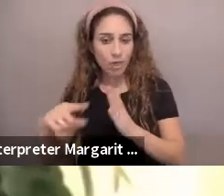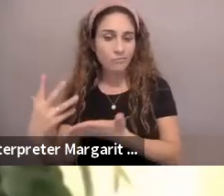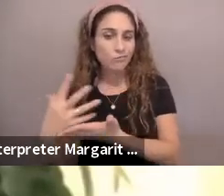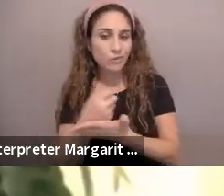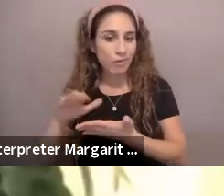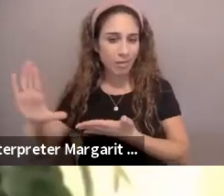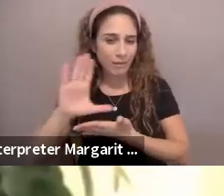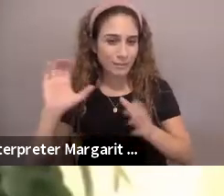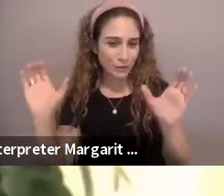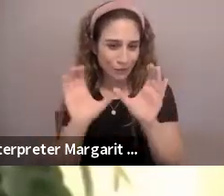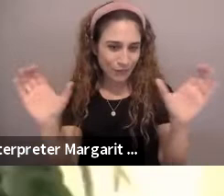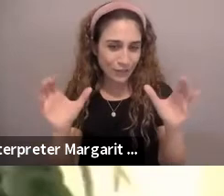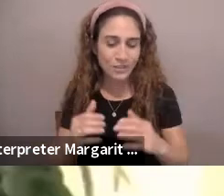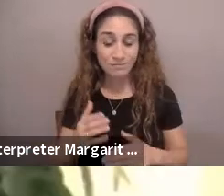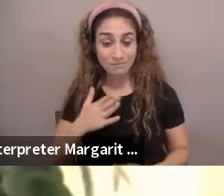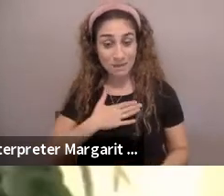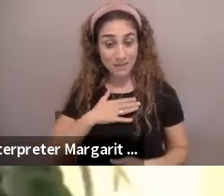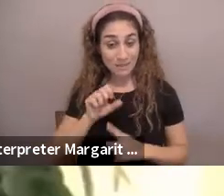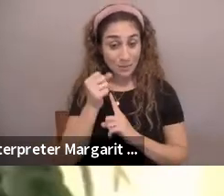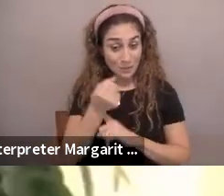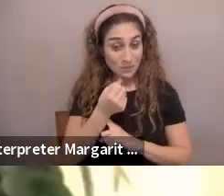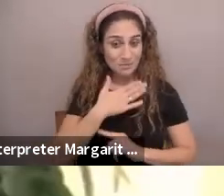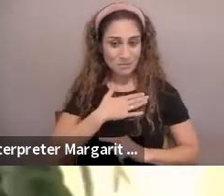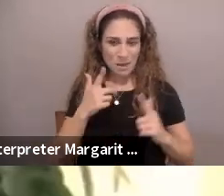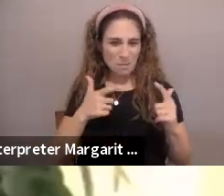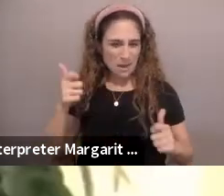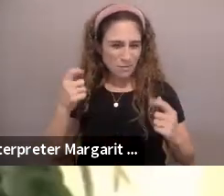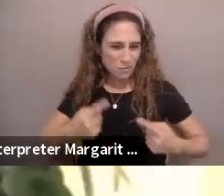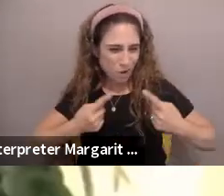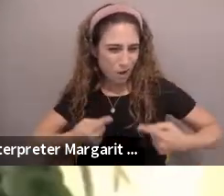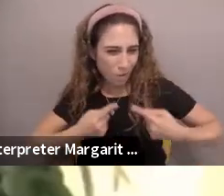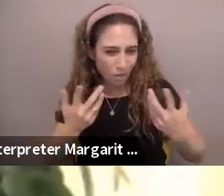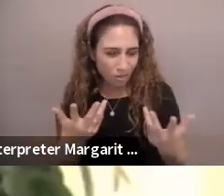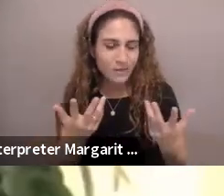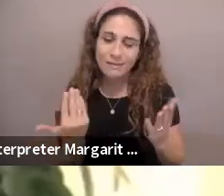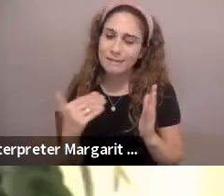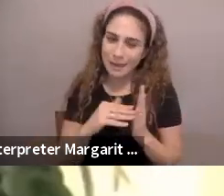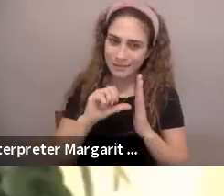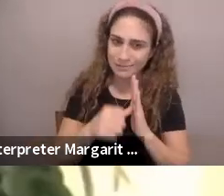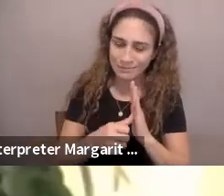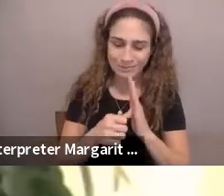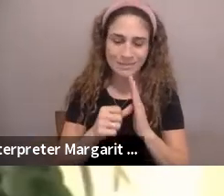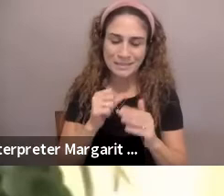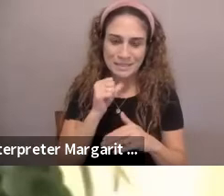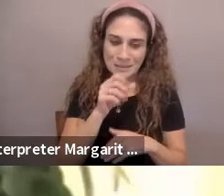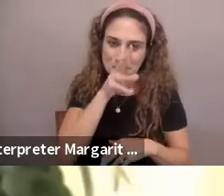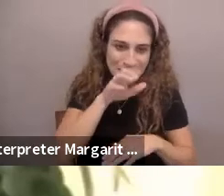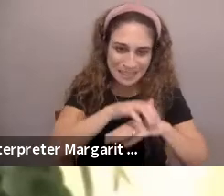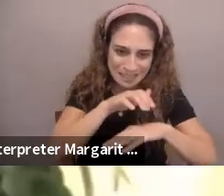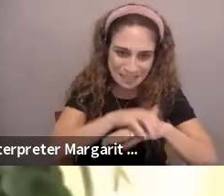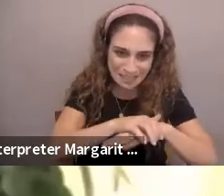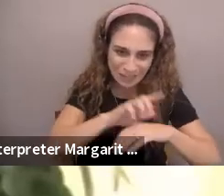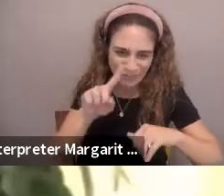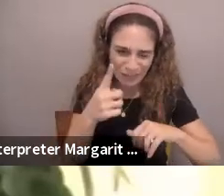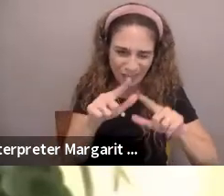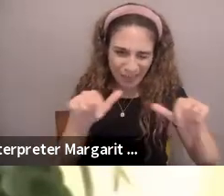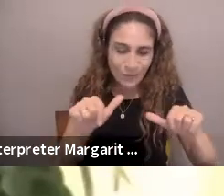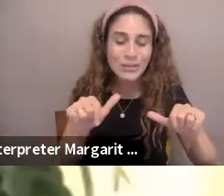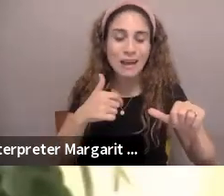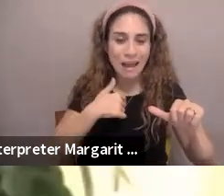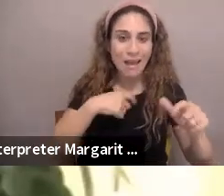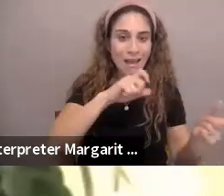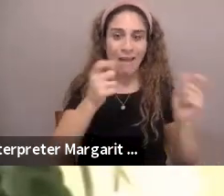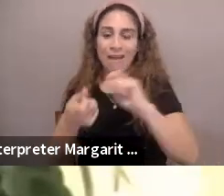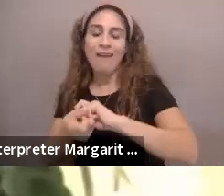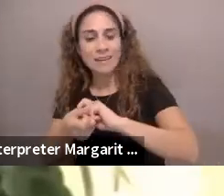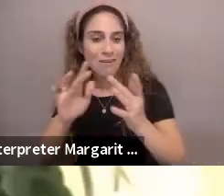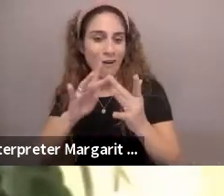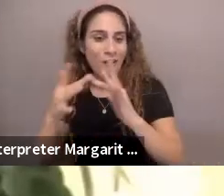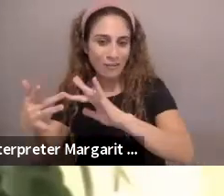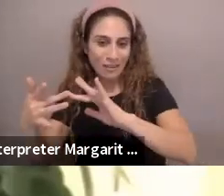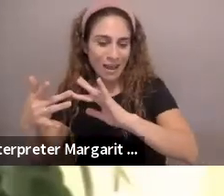In my case, my biggest struggle as non native English speaker, moving to an online environment was the lack of number of our cues.